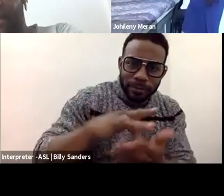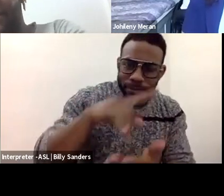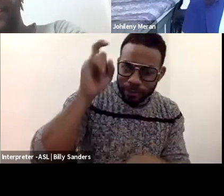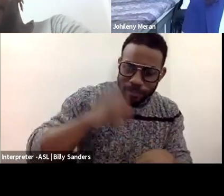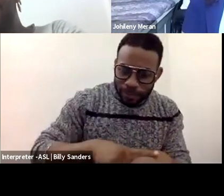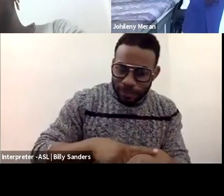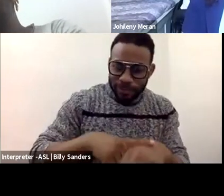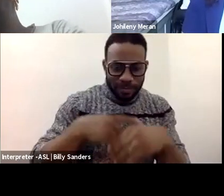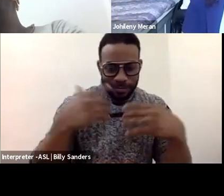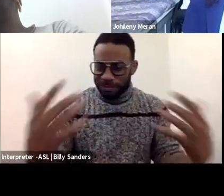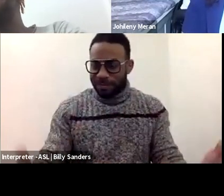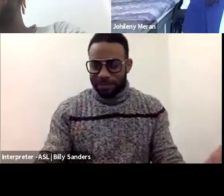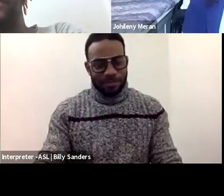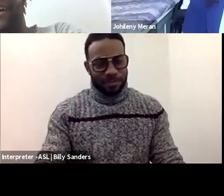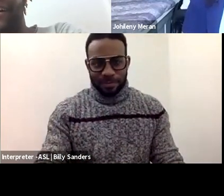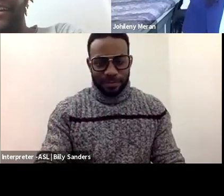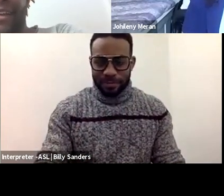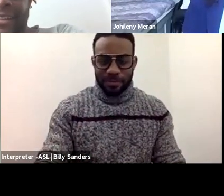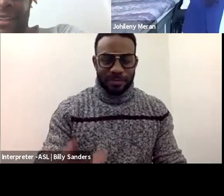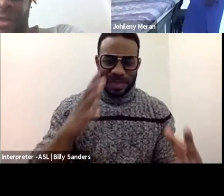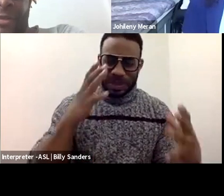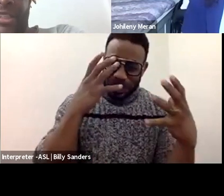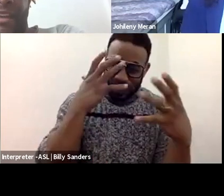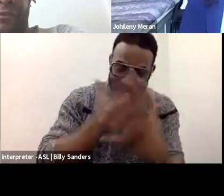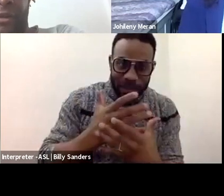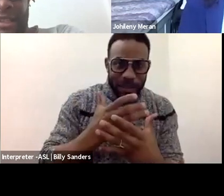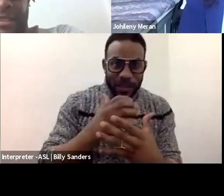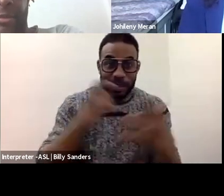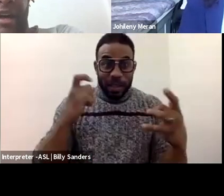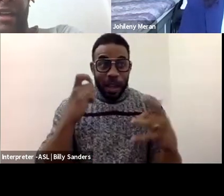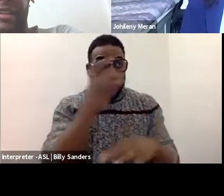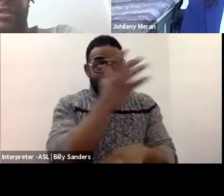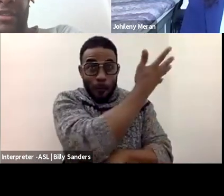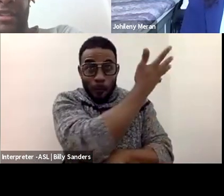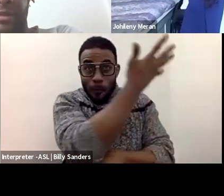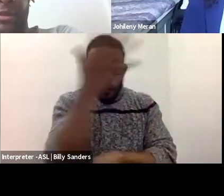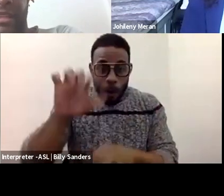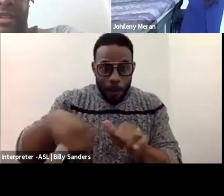it was super dark and there was a giant forest behind the University that people like to